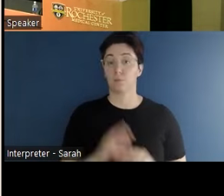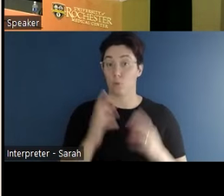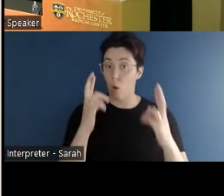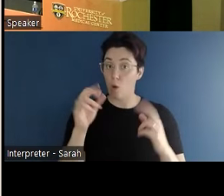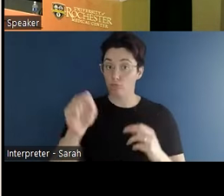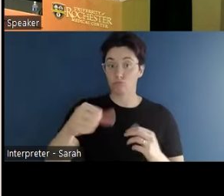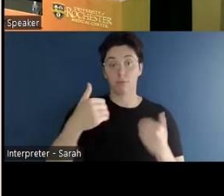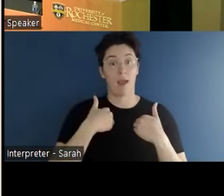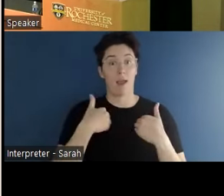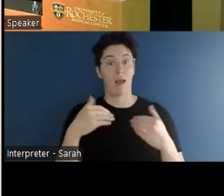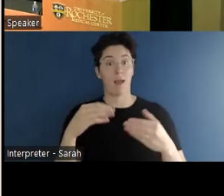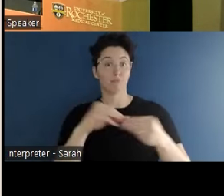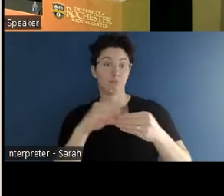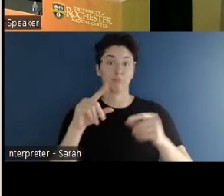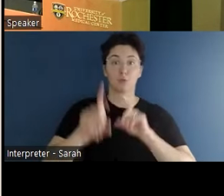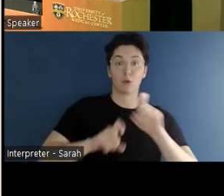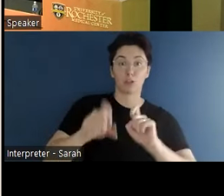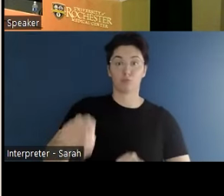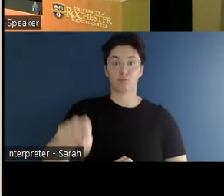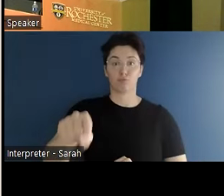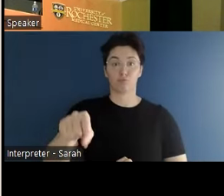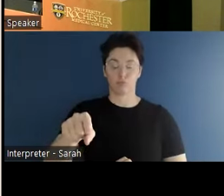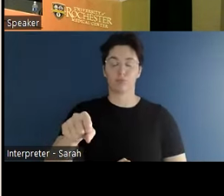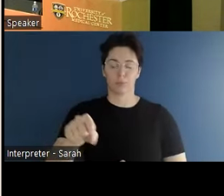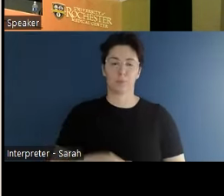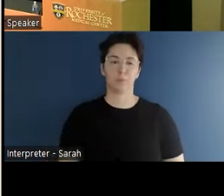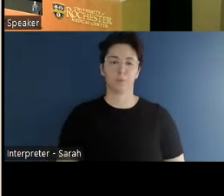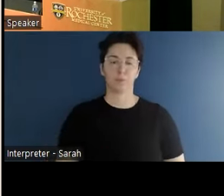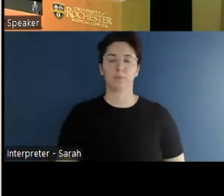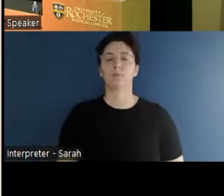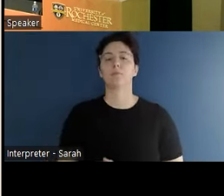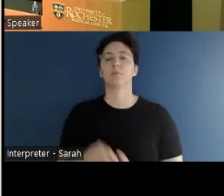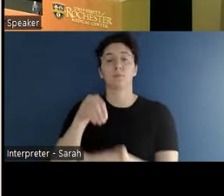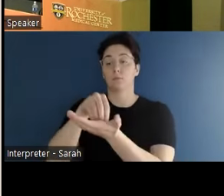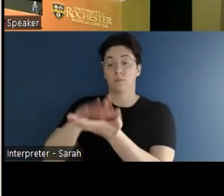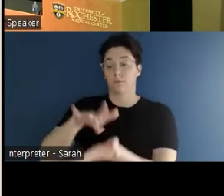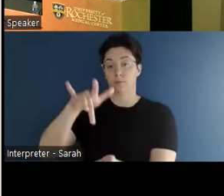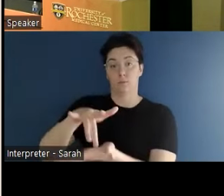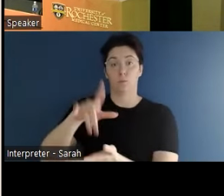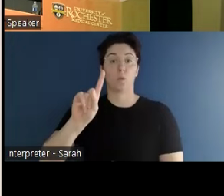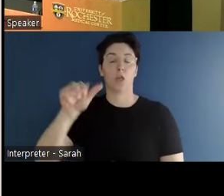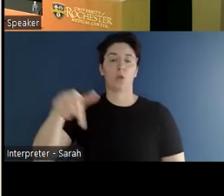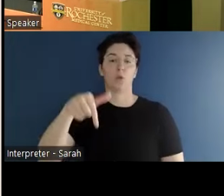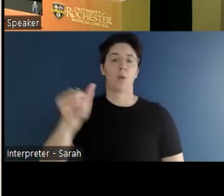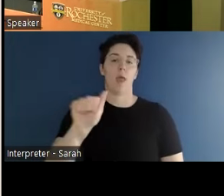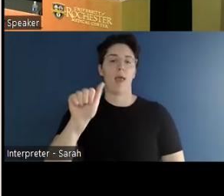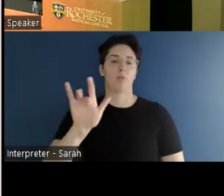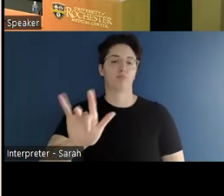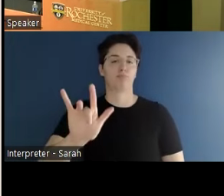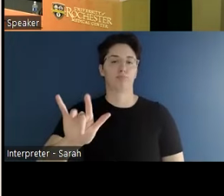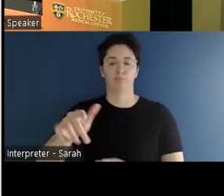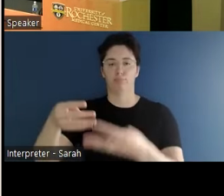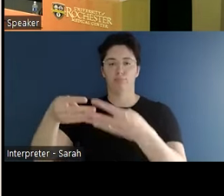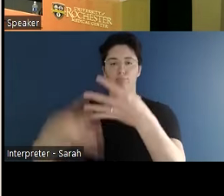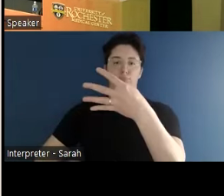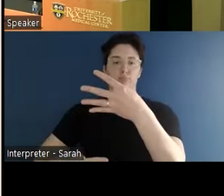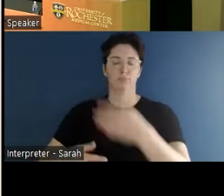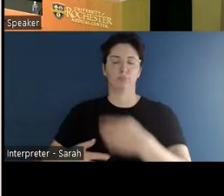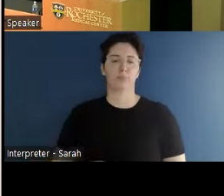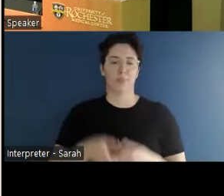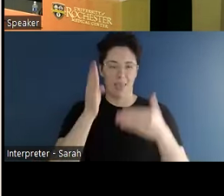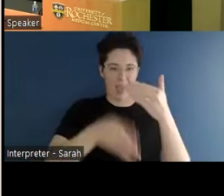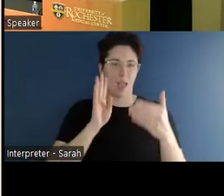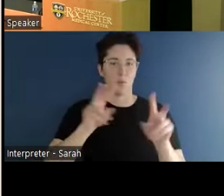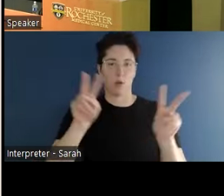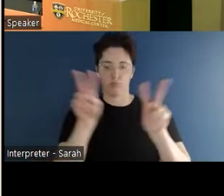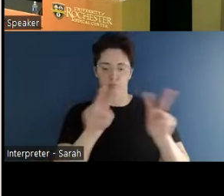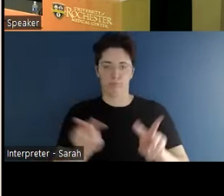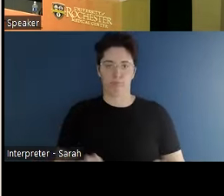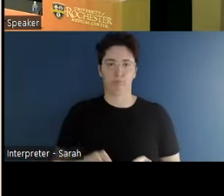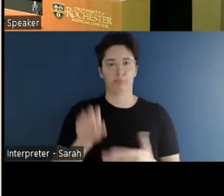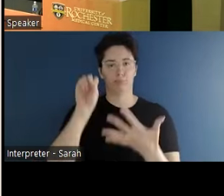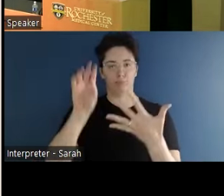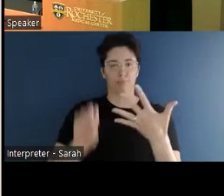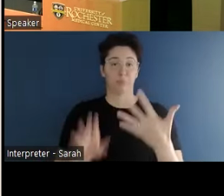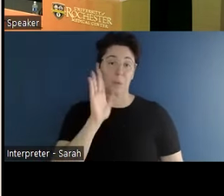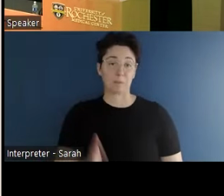comments um and uh just put those in the Q&A box and then at the end we'll read them in order also